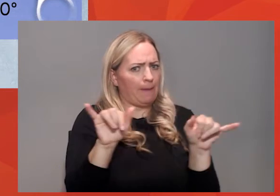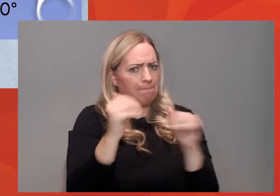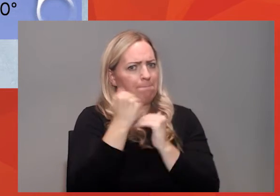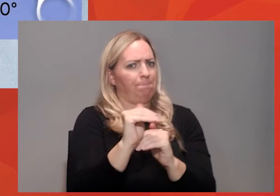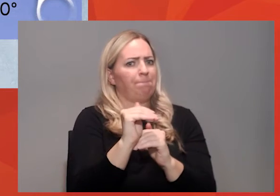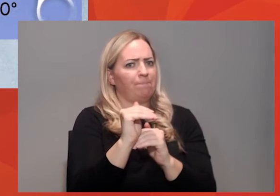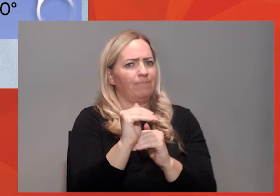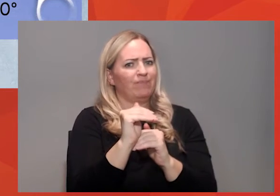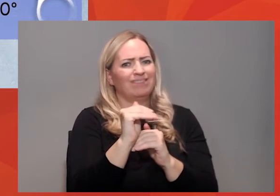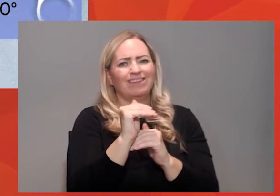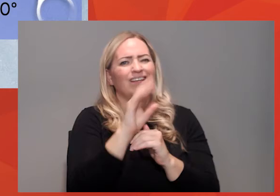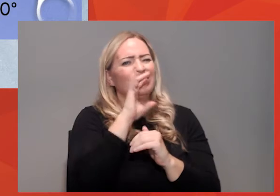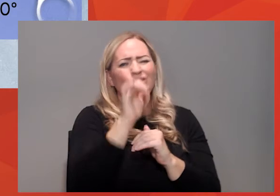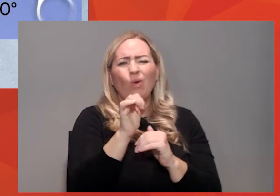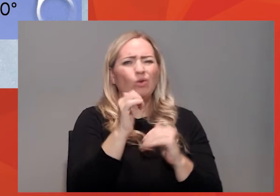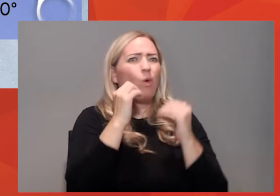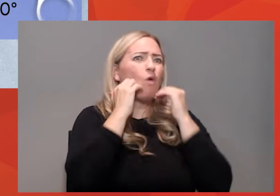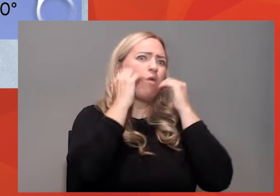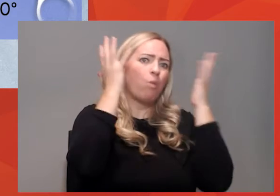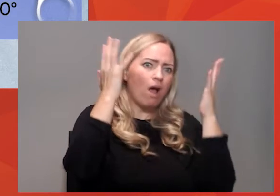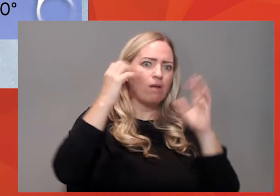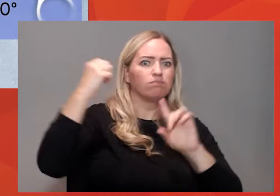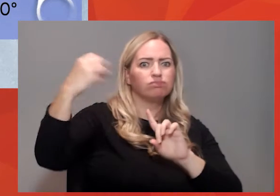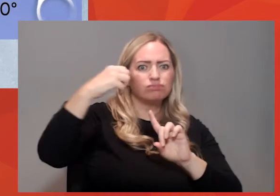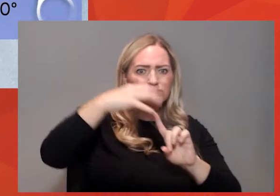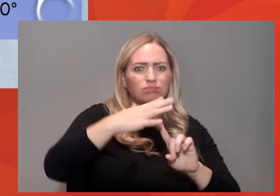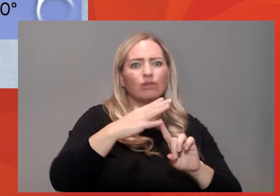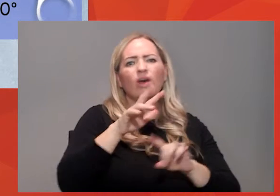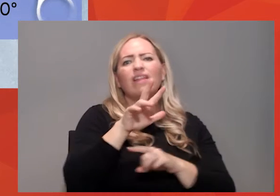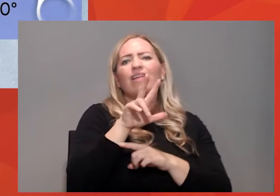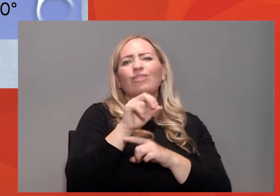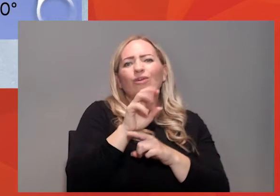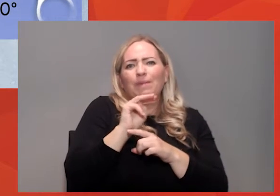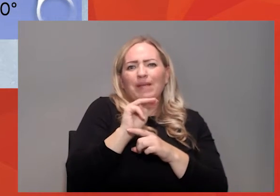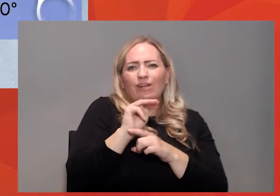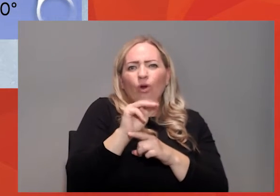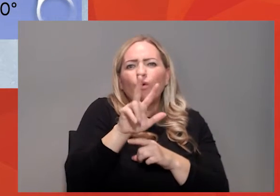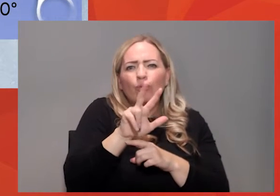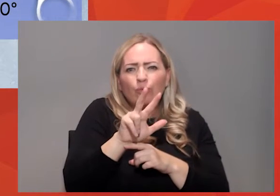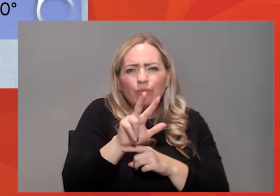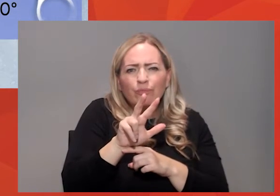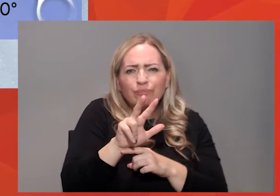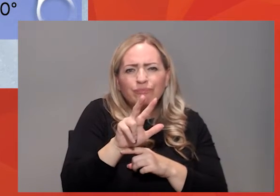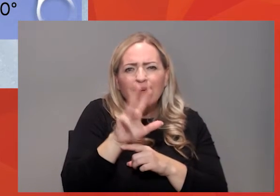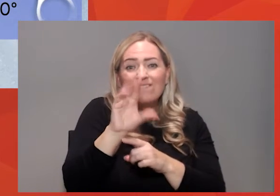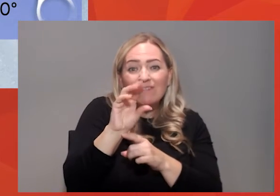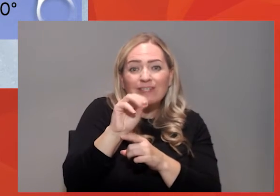not to overload* and with 50 meters radius, because no sense to have more.